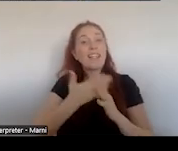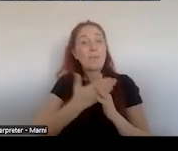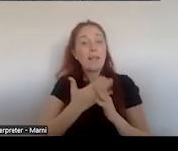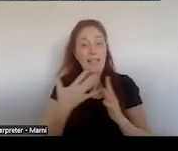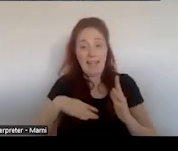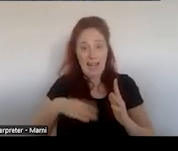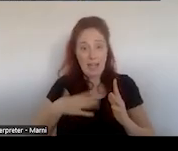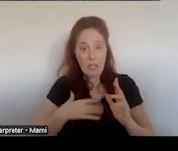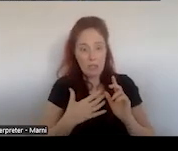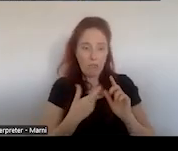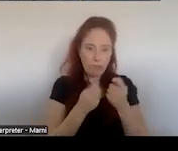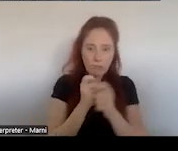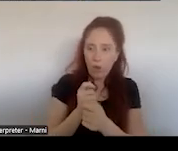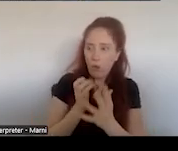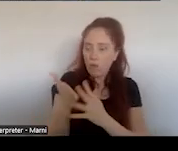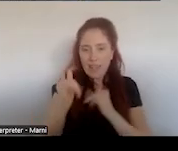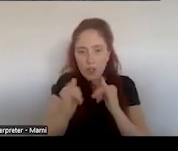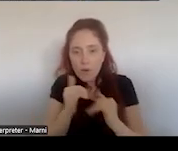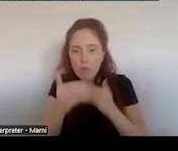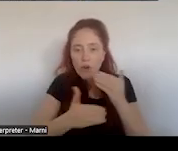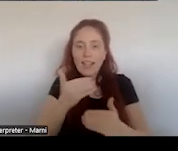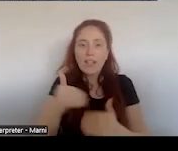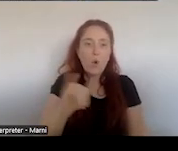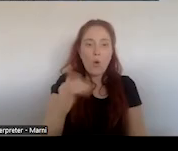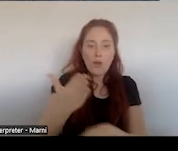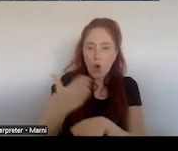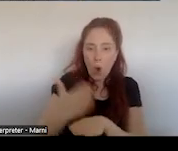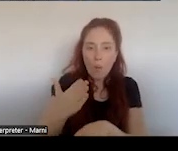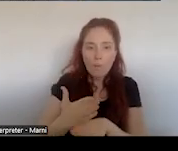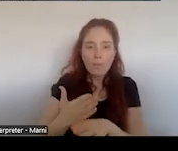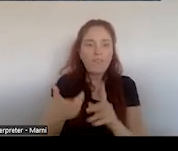not available through existing programs such as the Employee Assistance Fund.